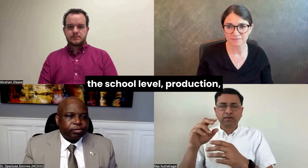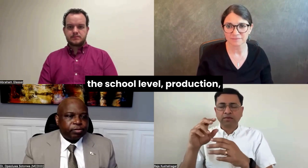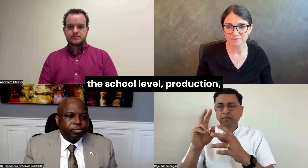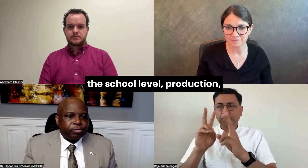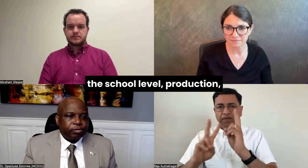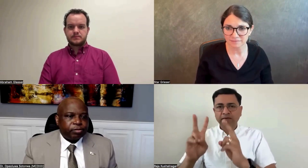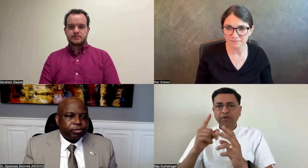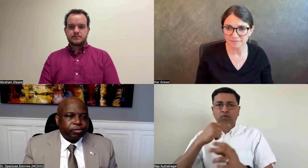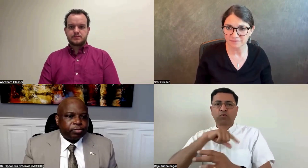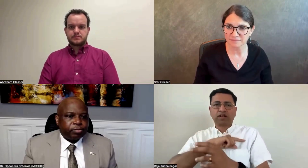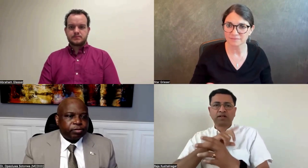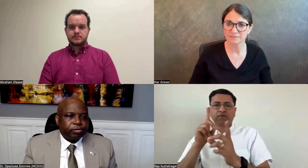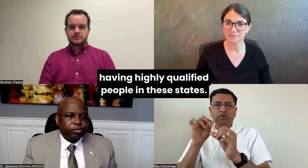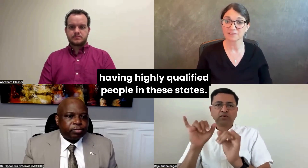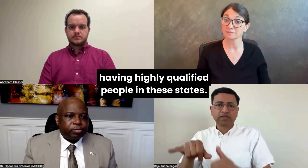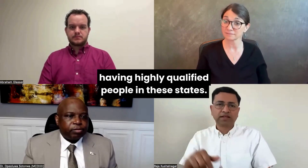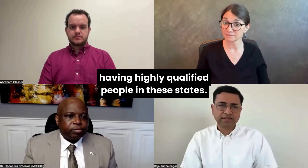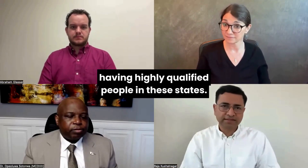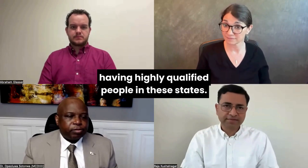having highly qualified people in these states.